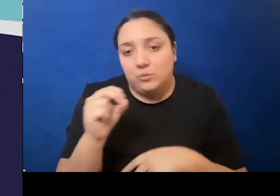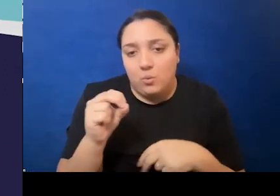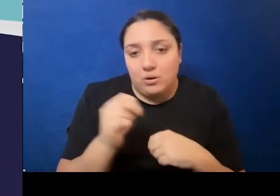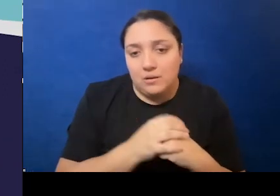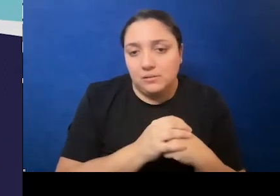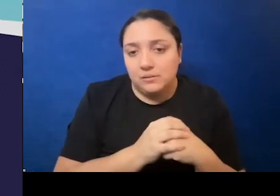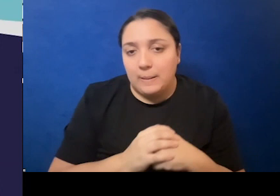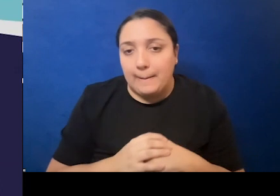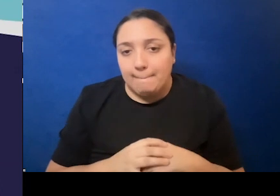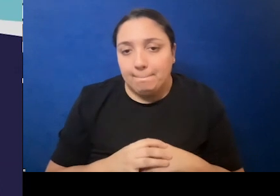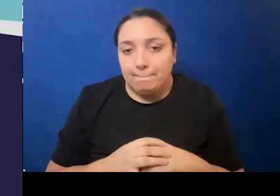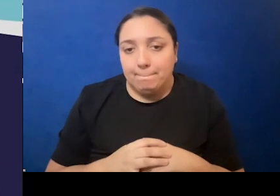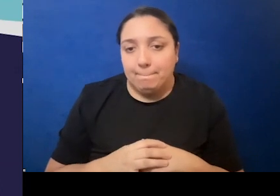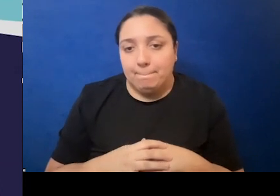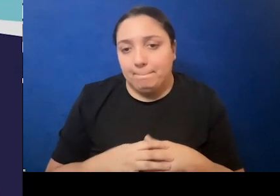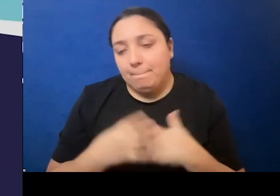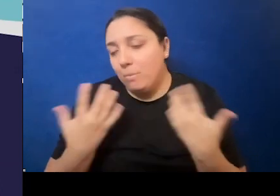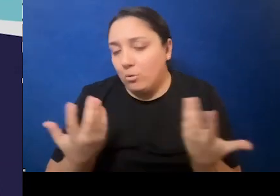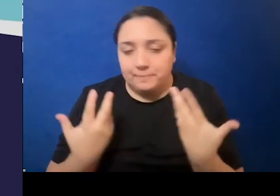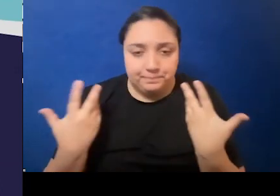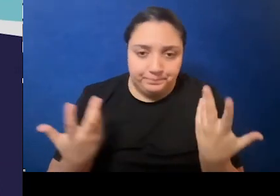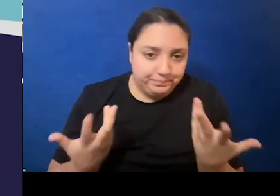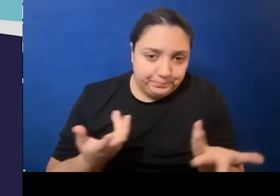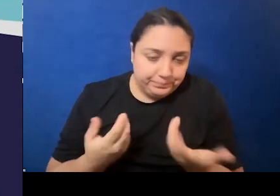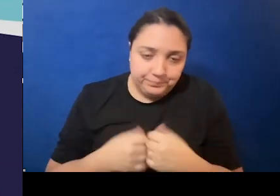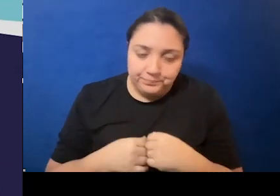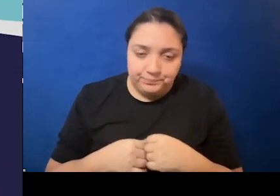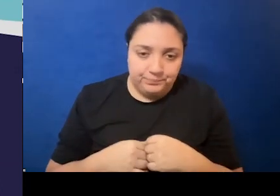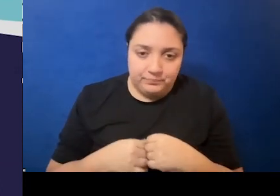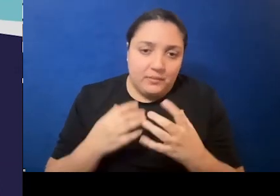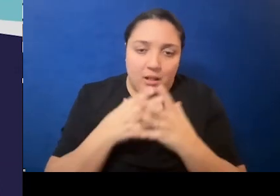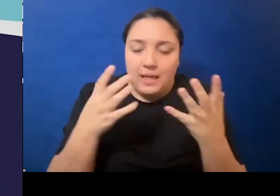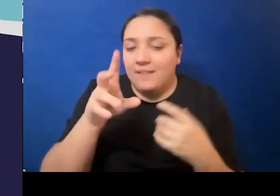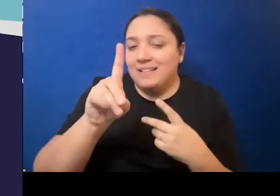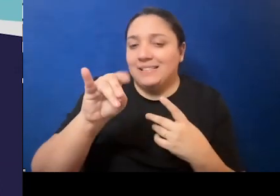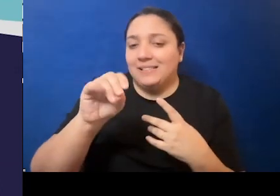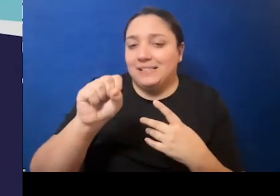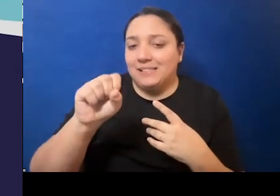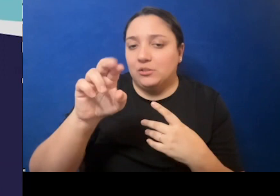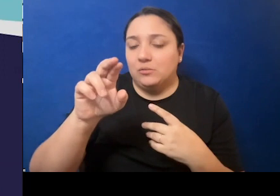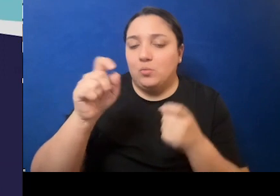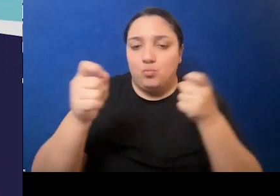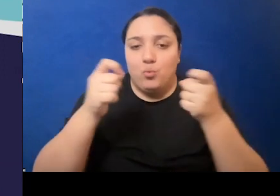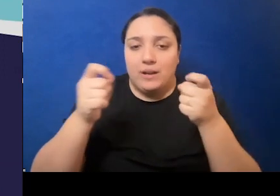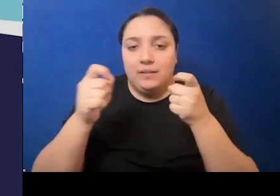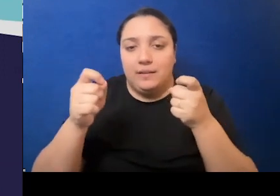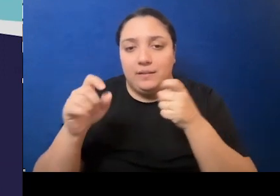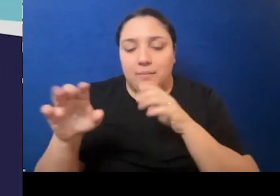SIGNIFICANT DISORDERS OR SORT OF A LOT OF DISREGULATED BEHAVIOR. AGAIN, I WANT TO TALK ANOTHER